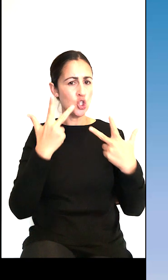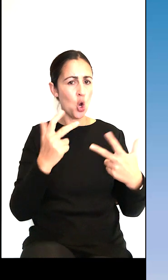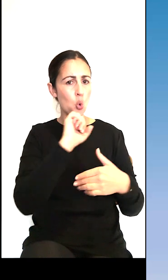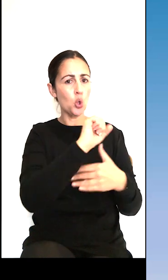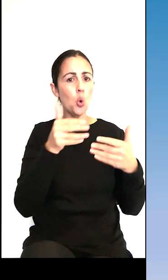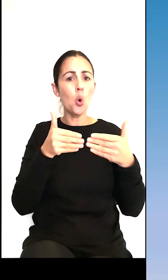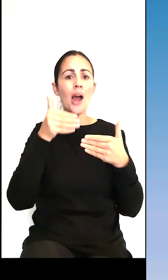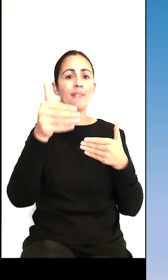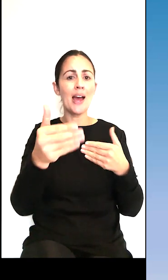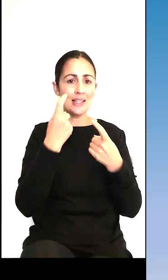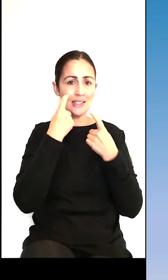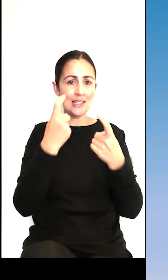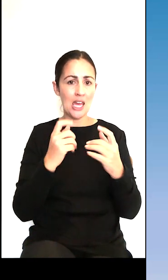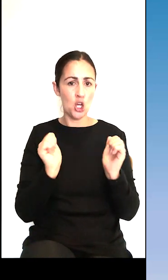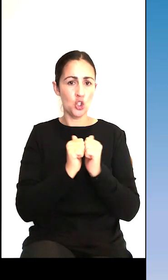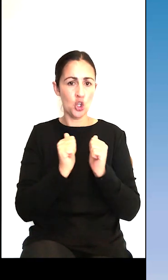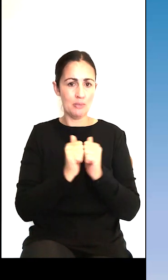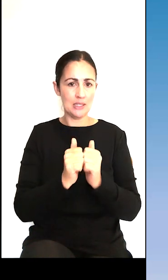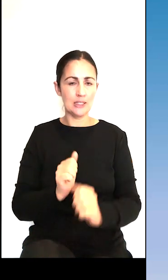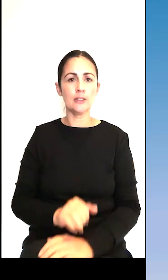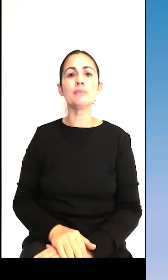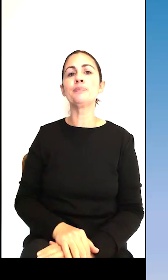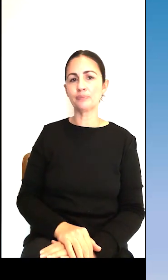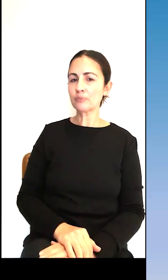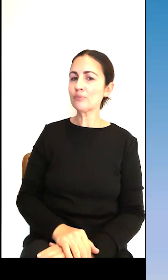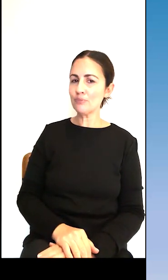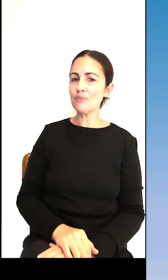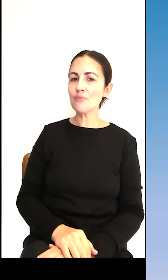Okay, um, it's already been touched on a few times I think,